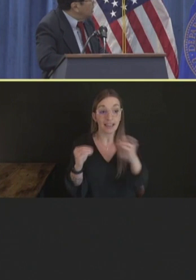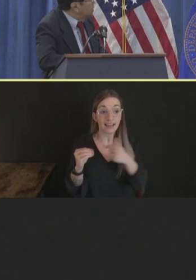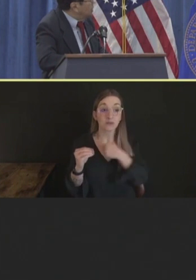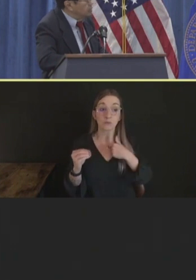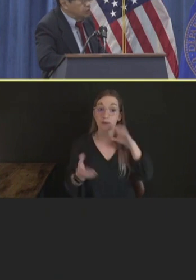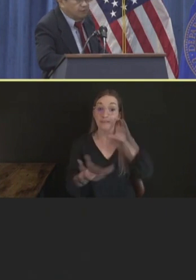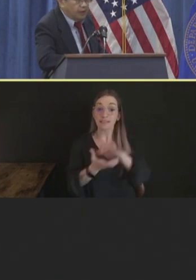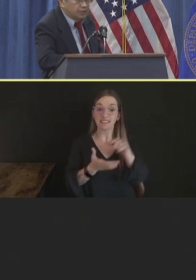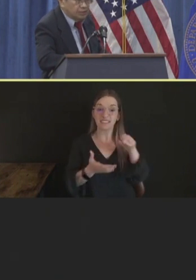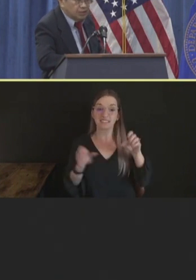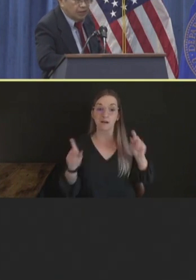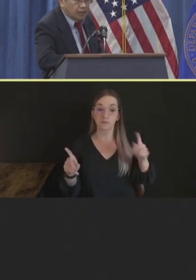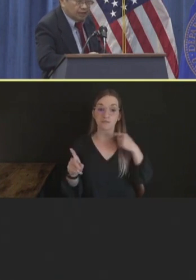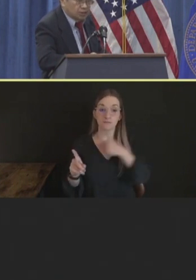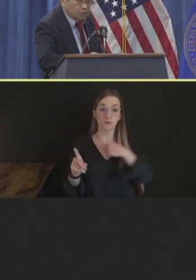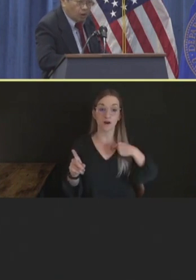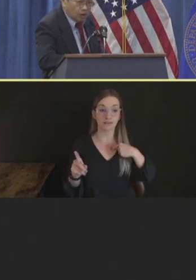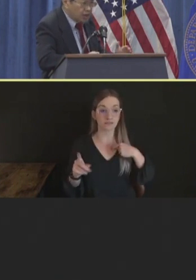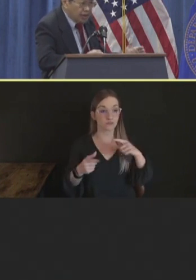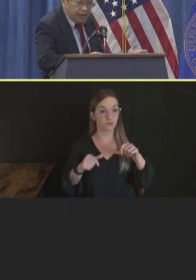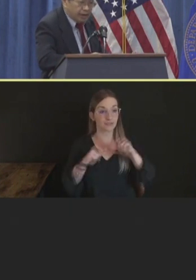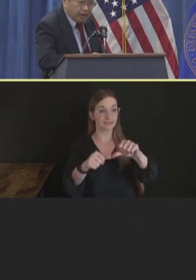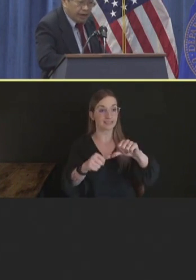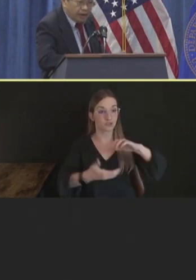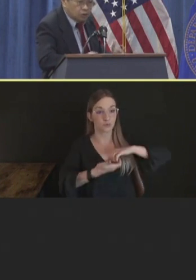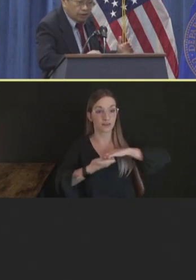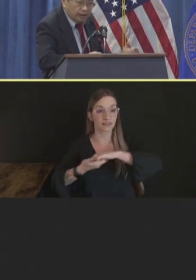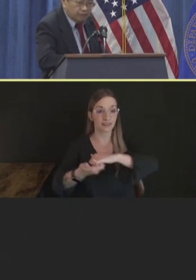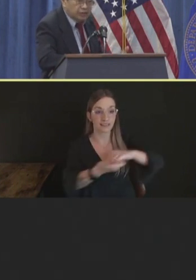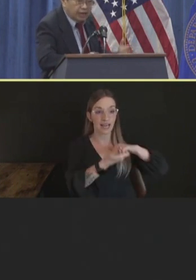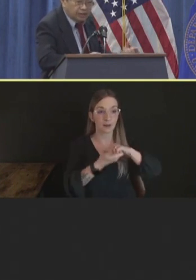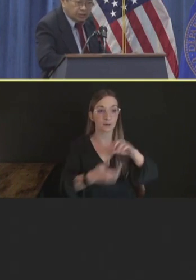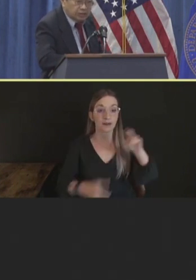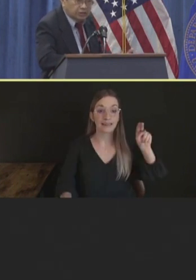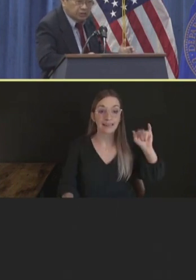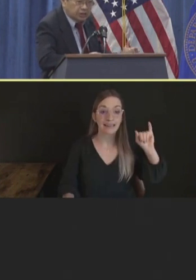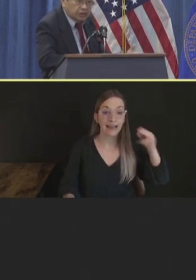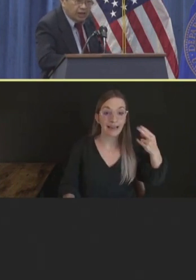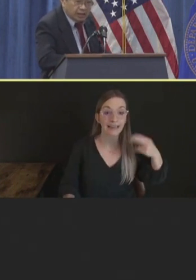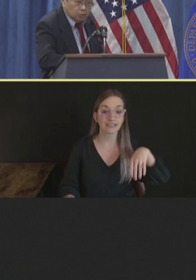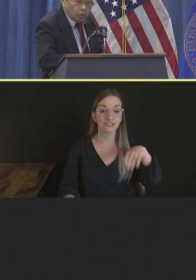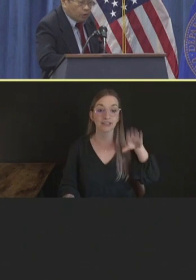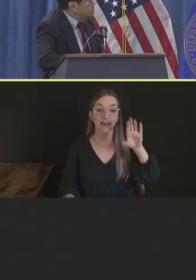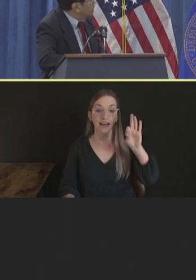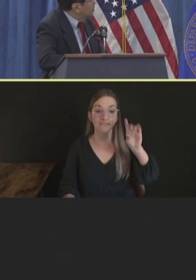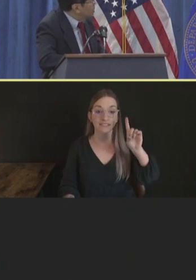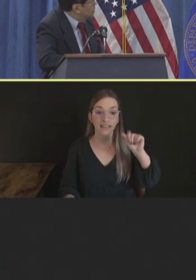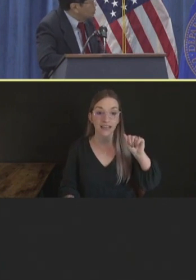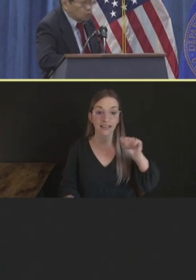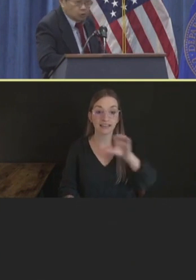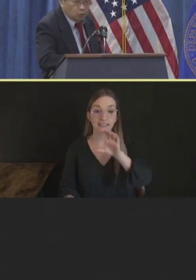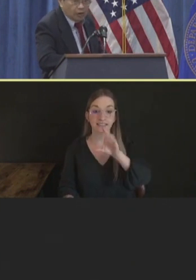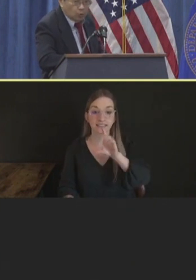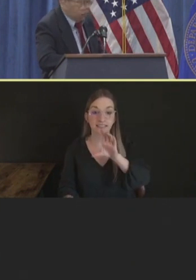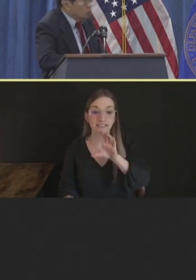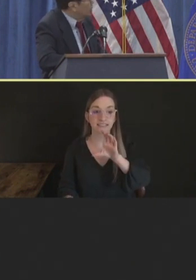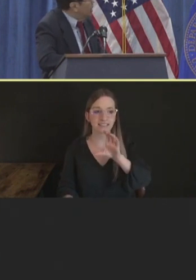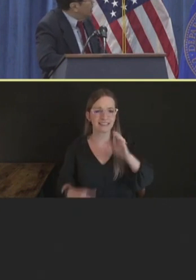studies of AESI X across NIH, FDA, CDC, as well as countries around the world.